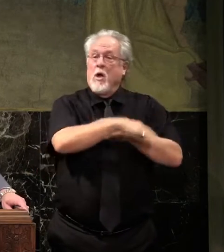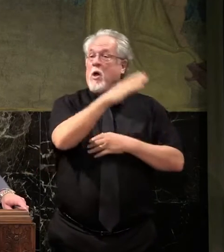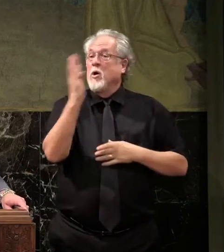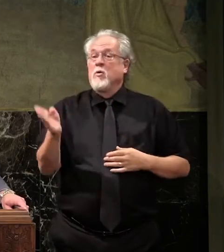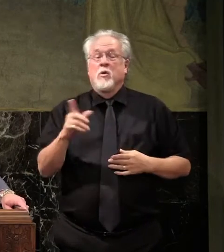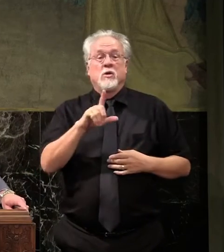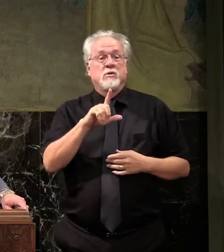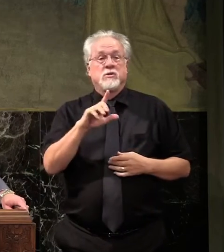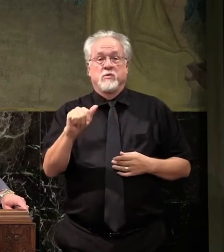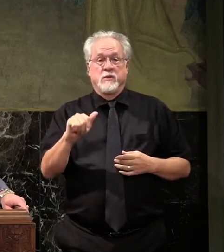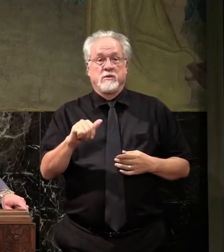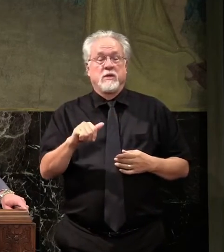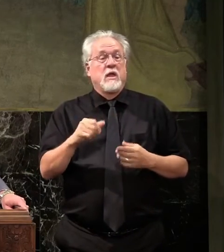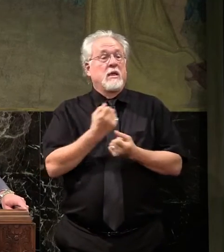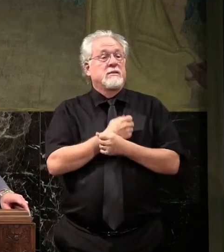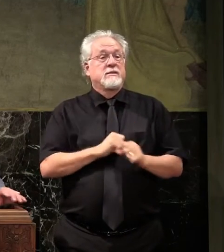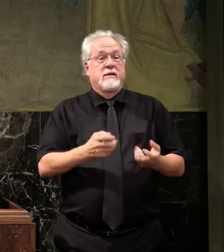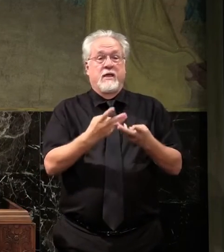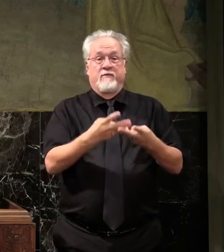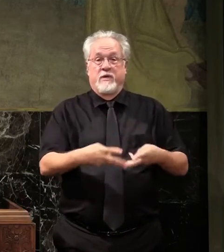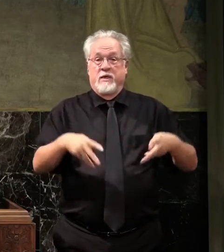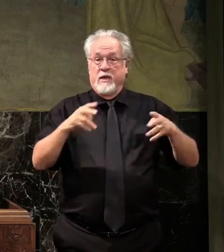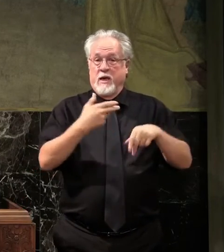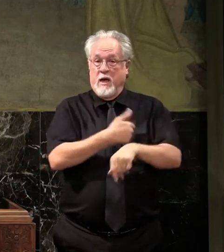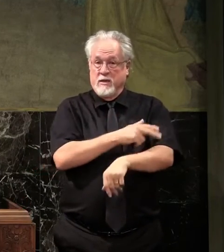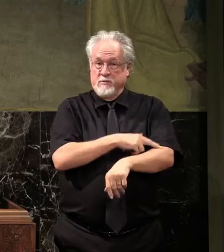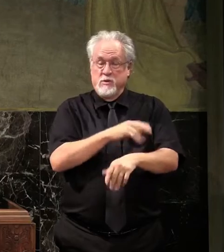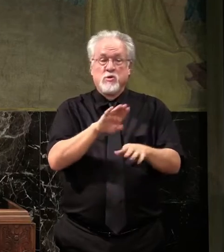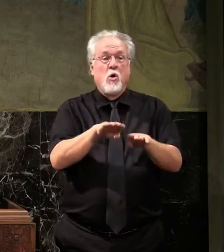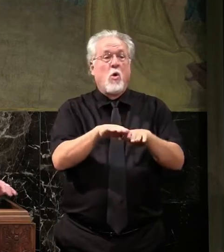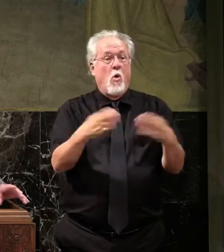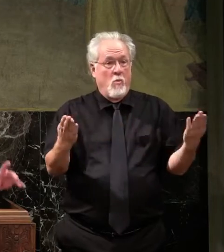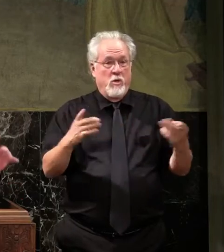that serve communities are going to remain open to serve the needs of the